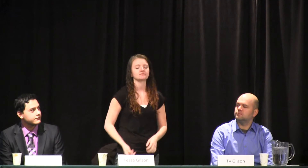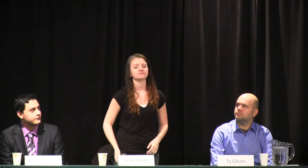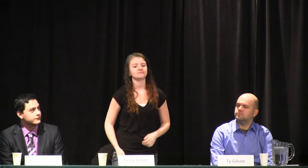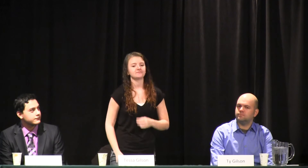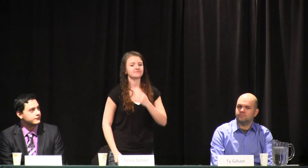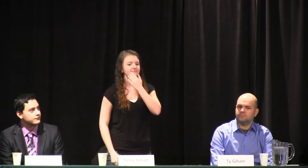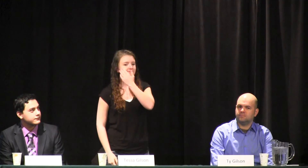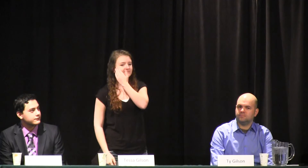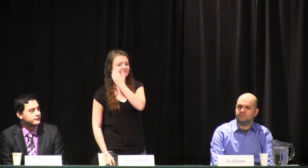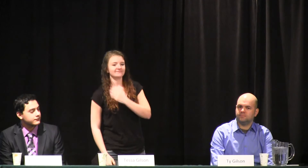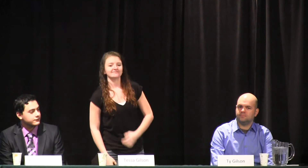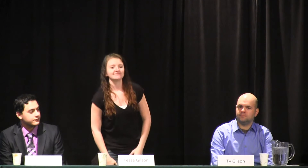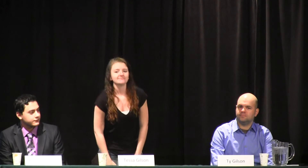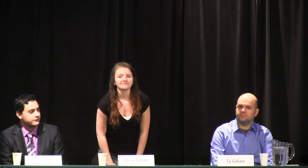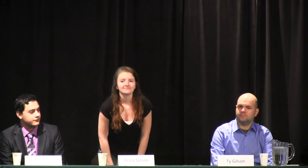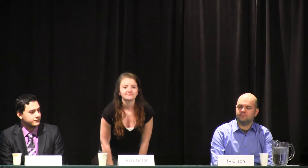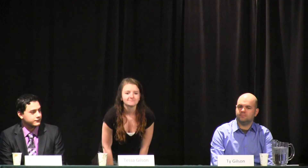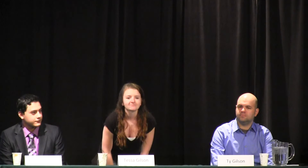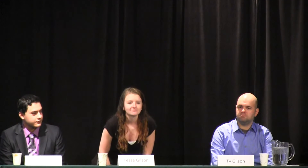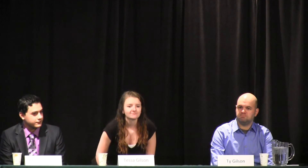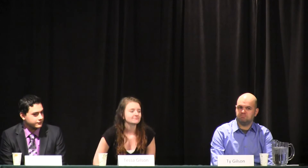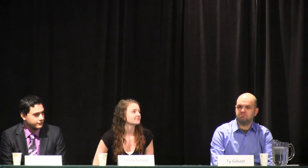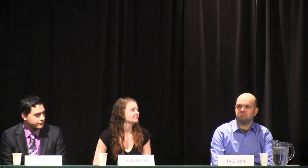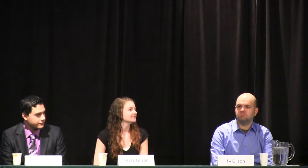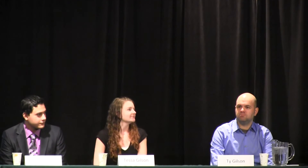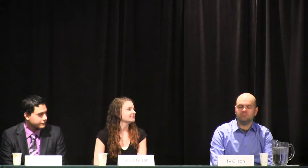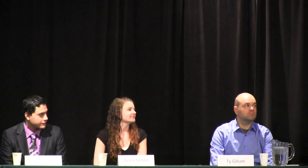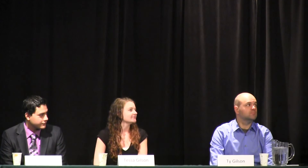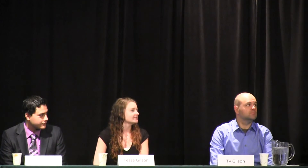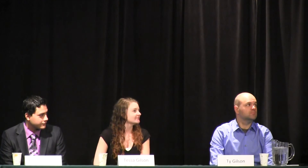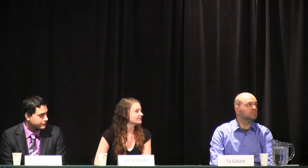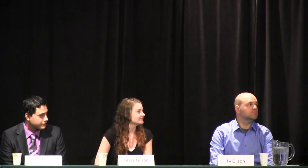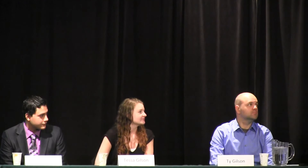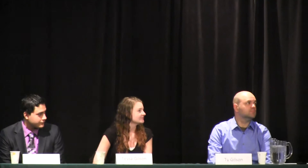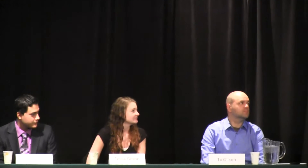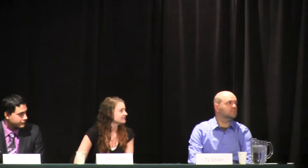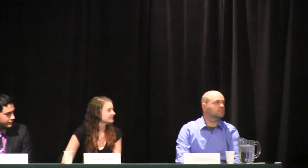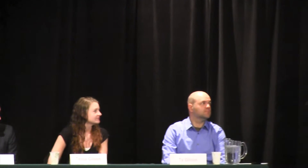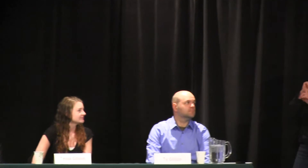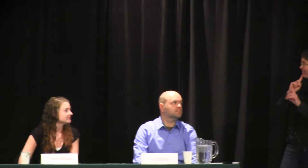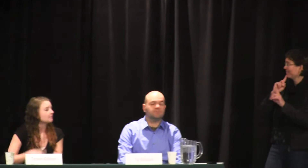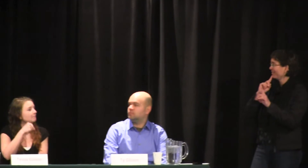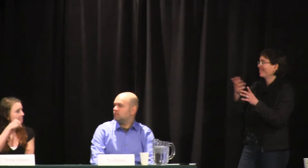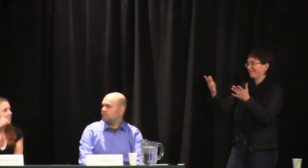that I wanted to go to North Dakota State University so I could take that program. Elise: Now were there any